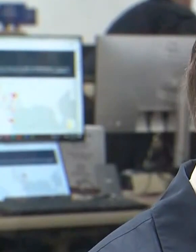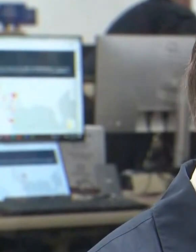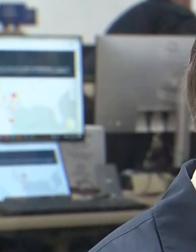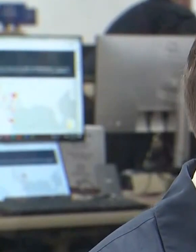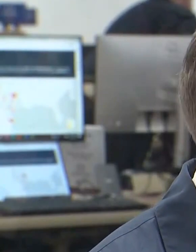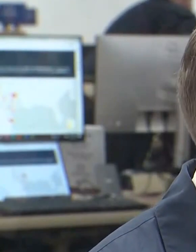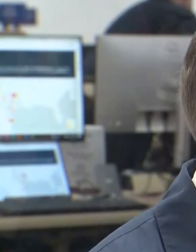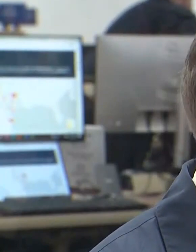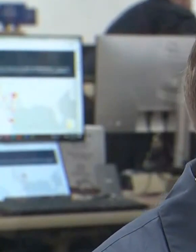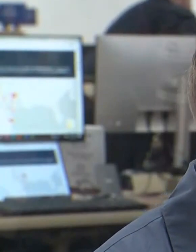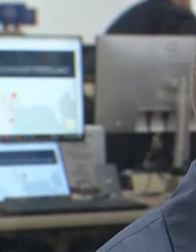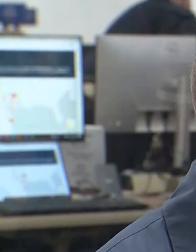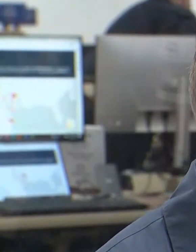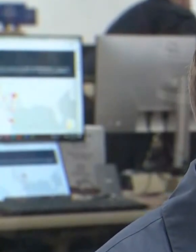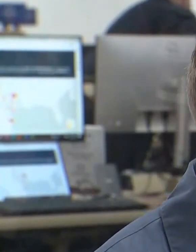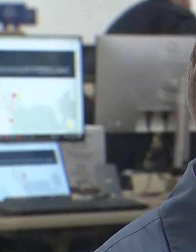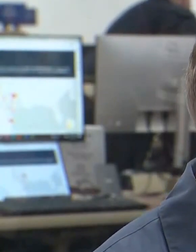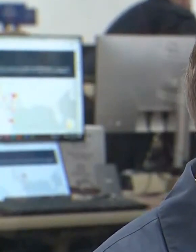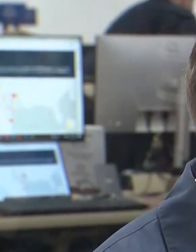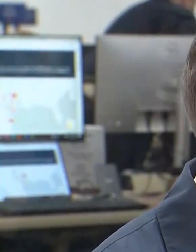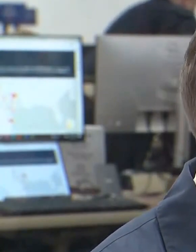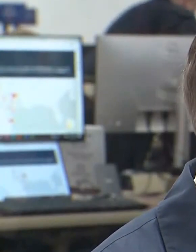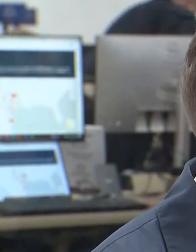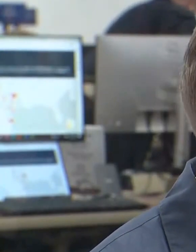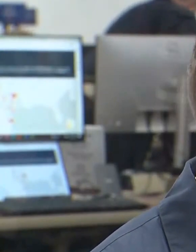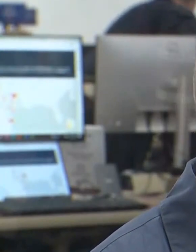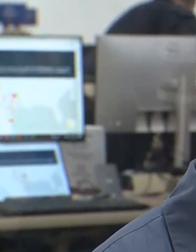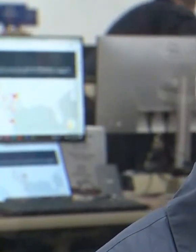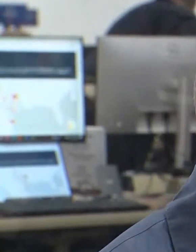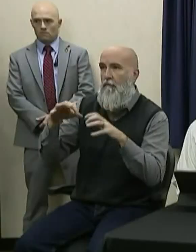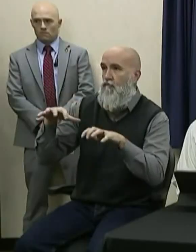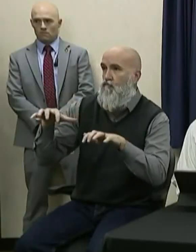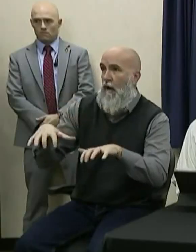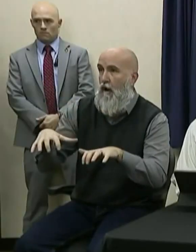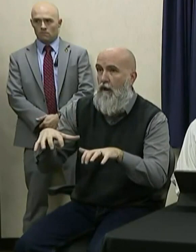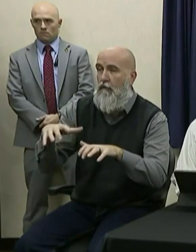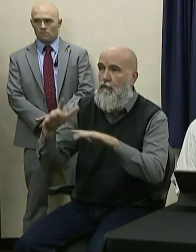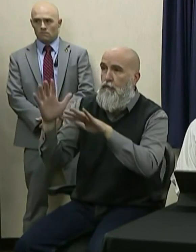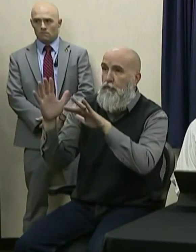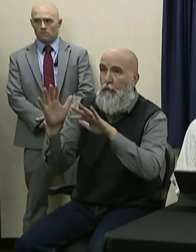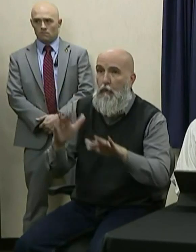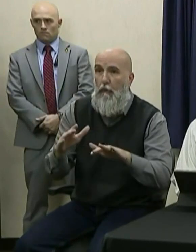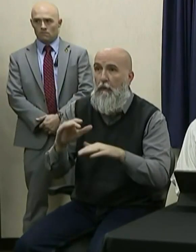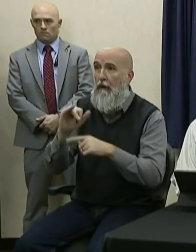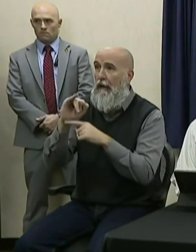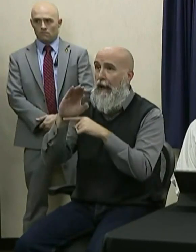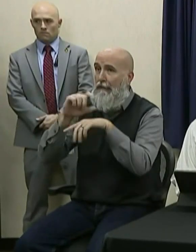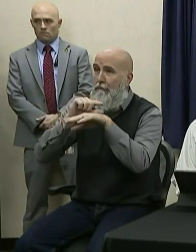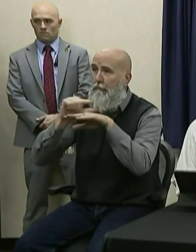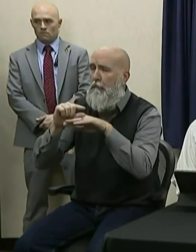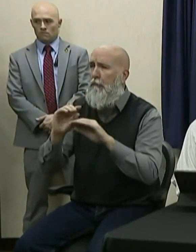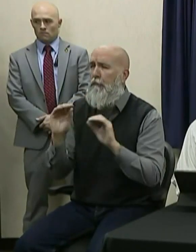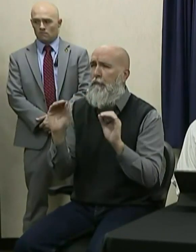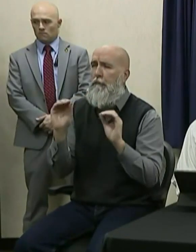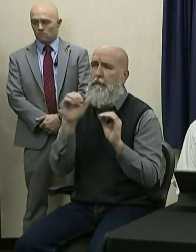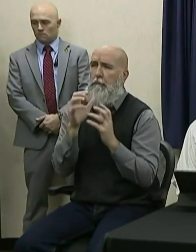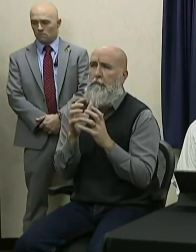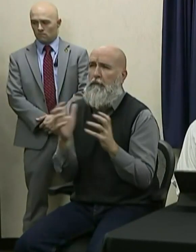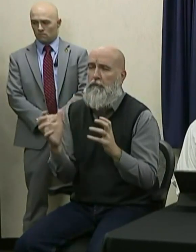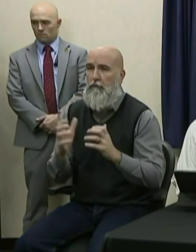temperatures and the grid is going to be able to perform with ease. You heard there Governor Abbott tonight asking for trust ahead of this freeze.